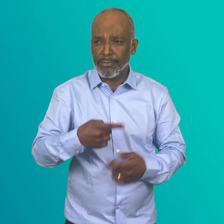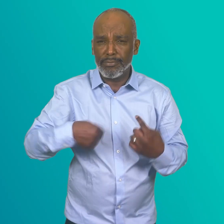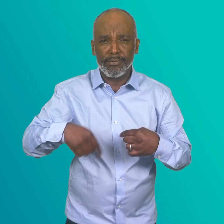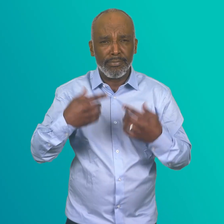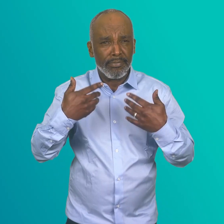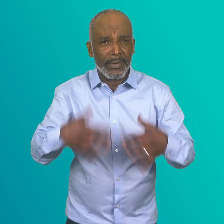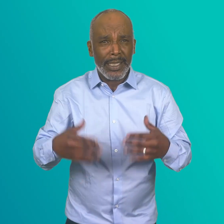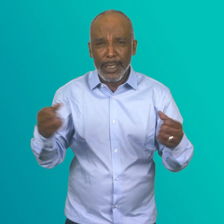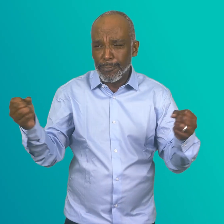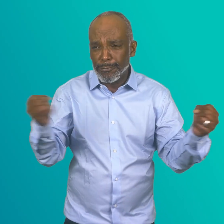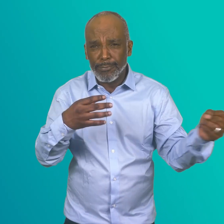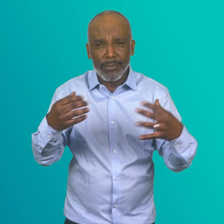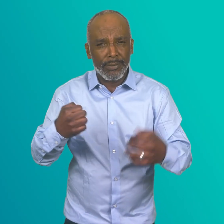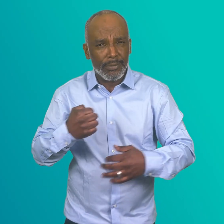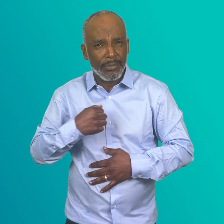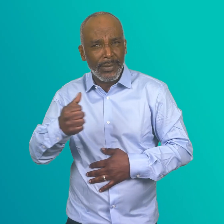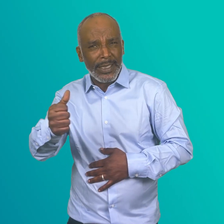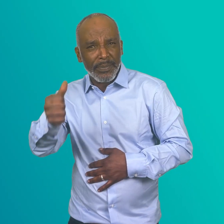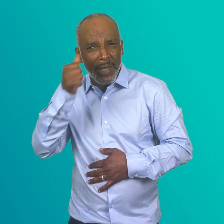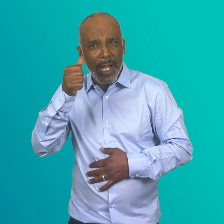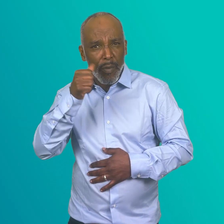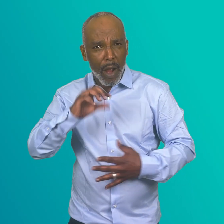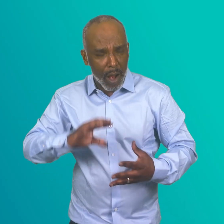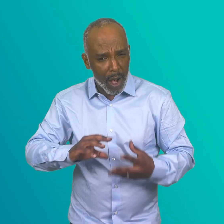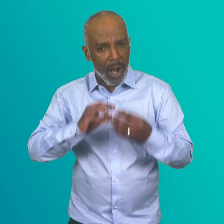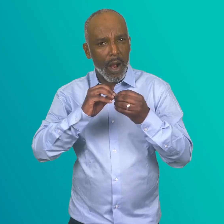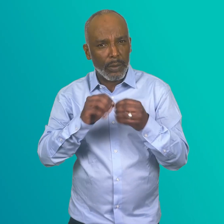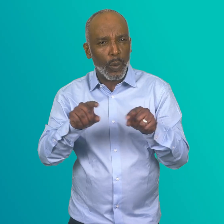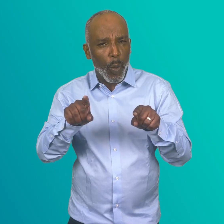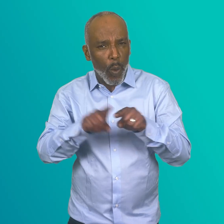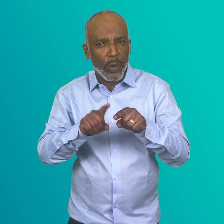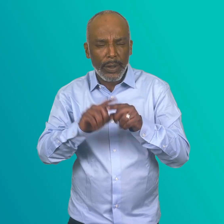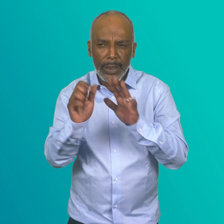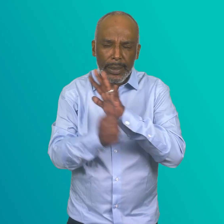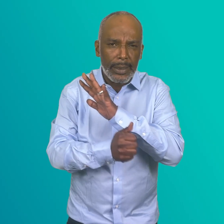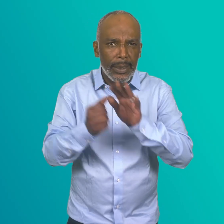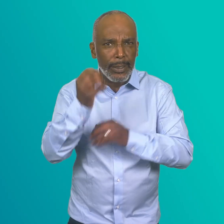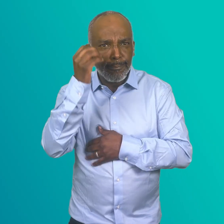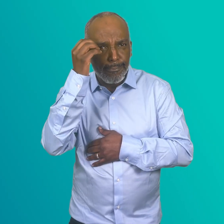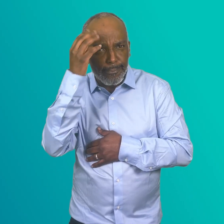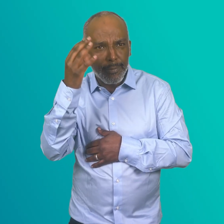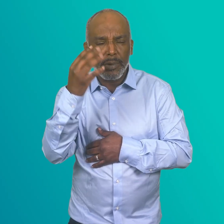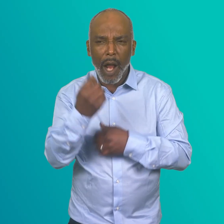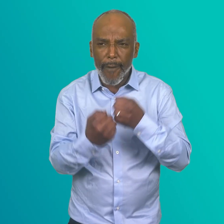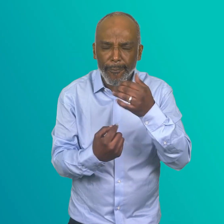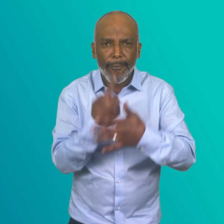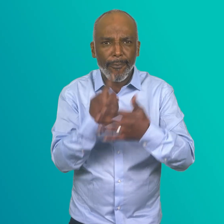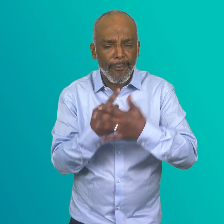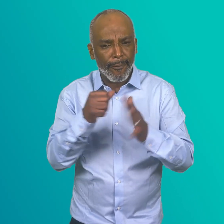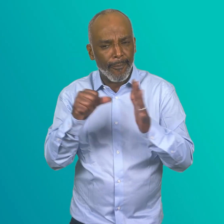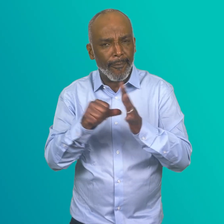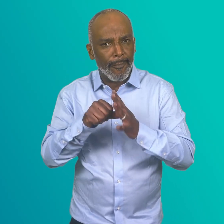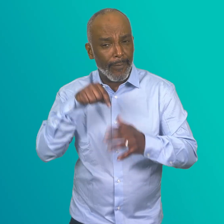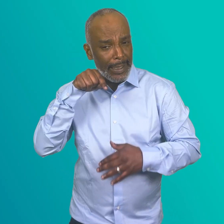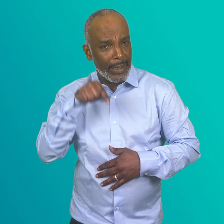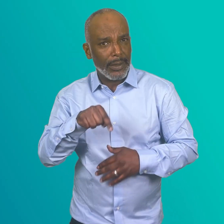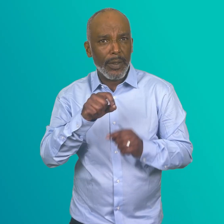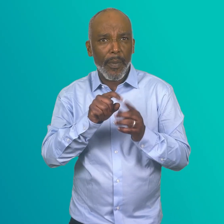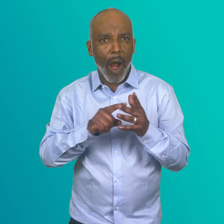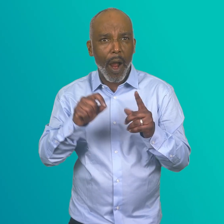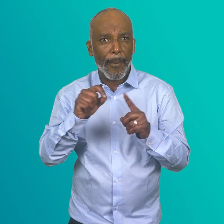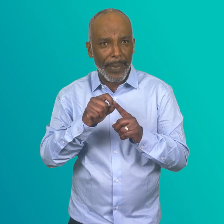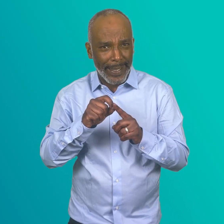We shared our own experiences of co-production and explored the challenges with PIP